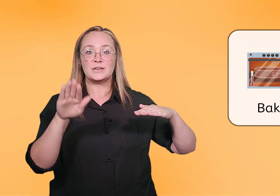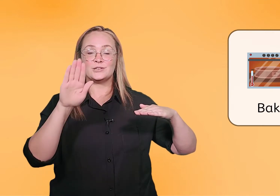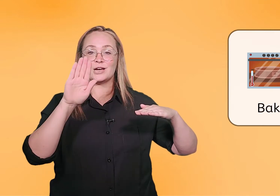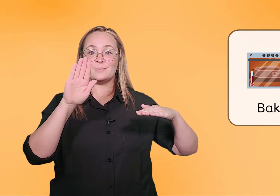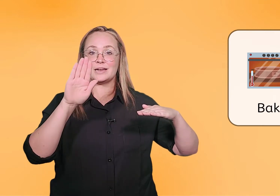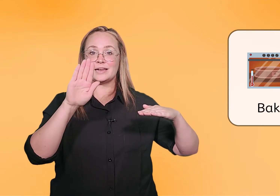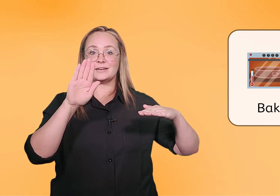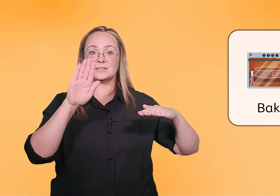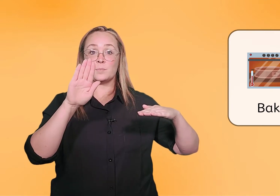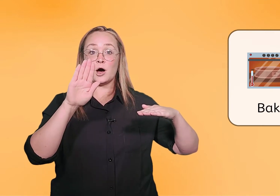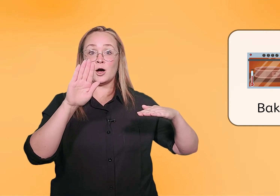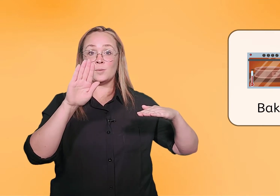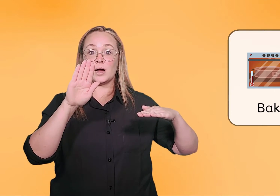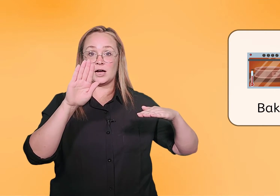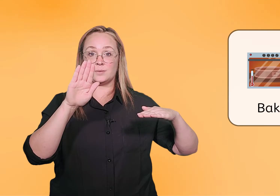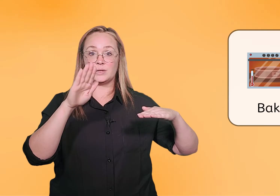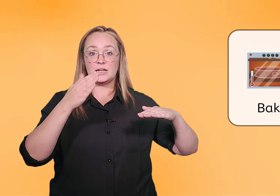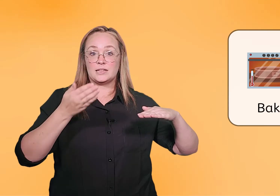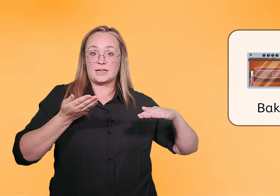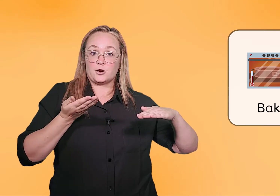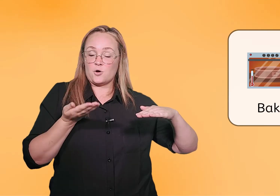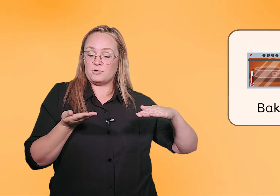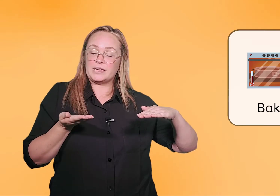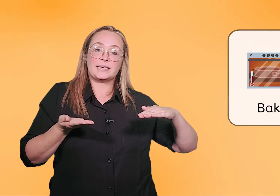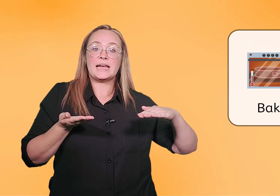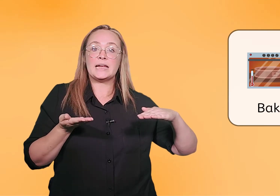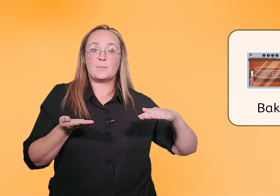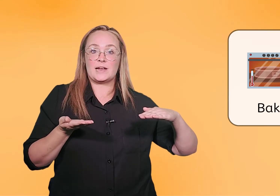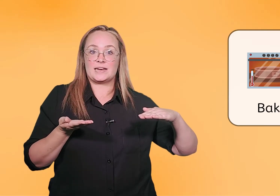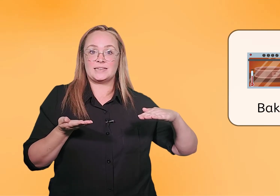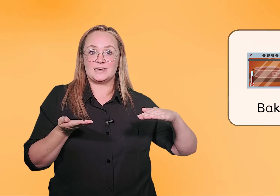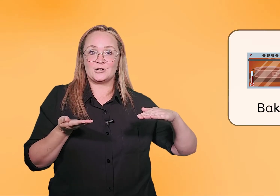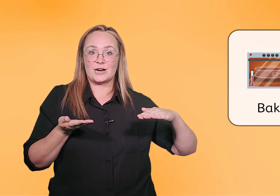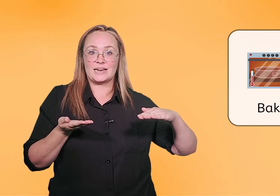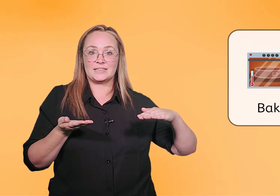Your dominant hand is palm up, like you're holding a cake pan in your hand.